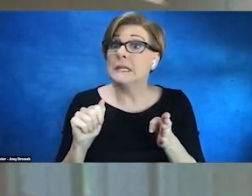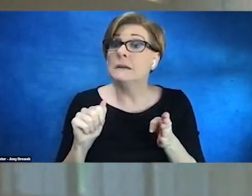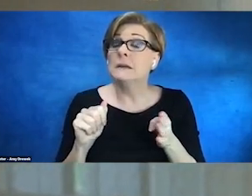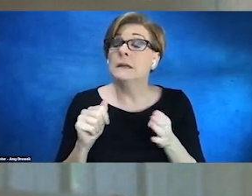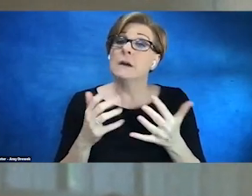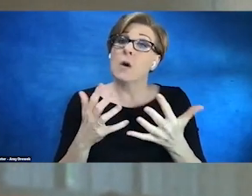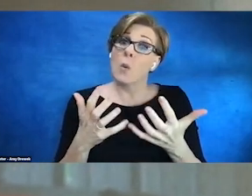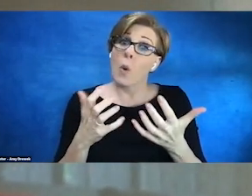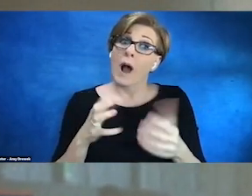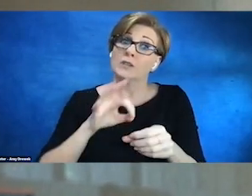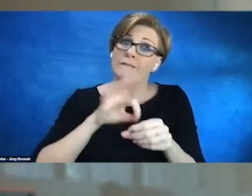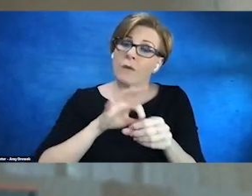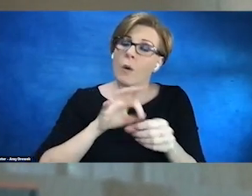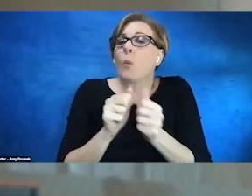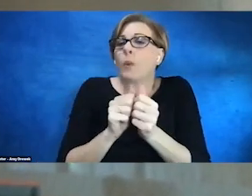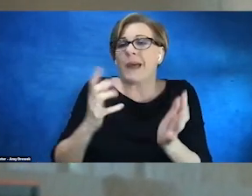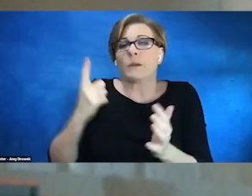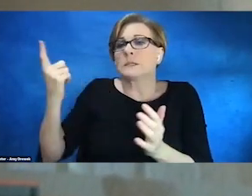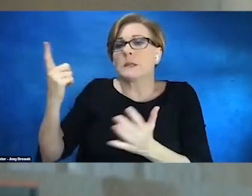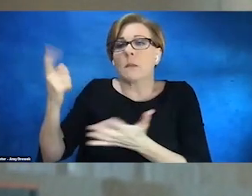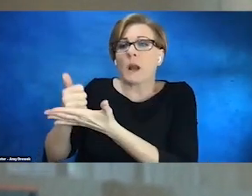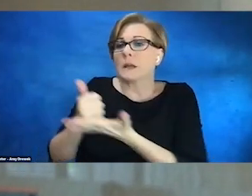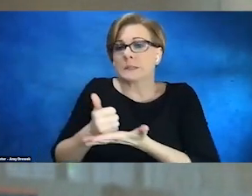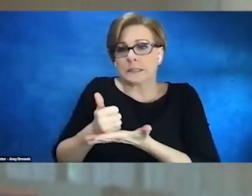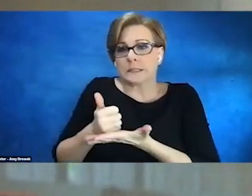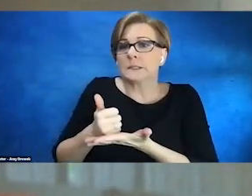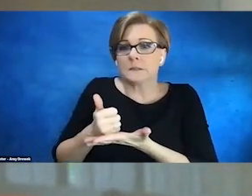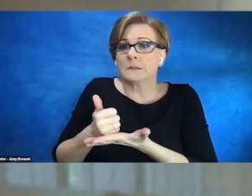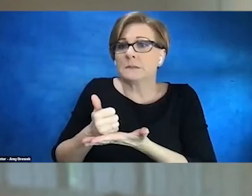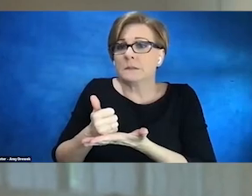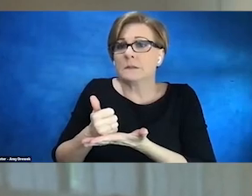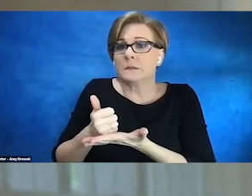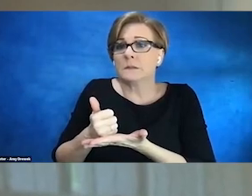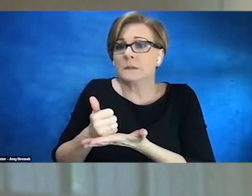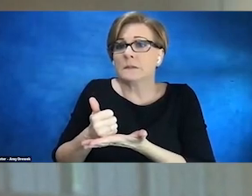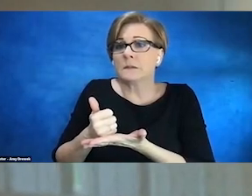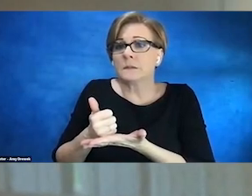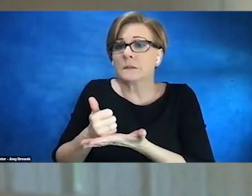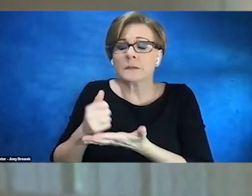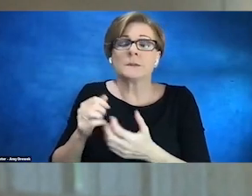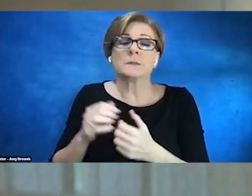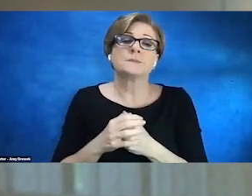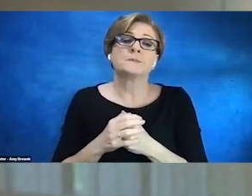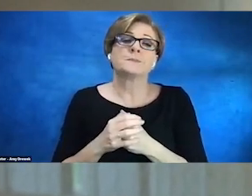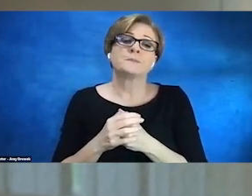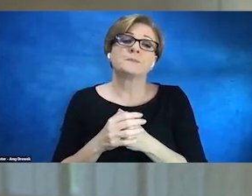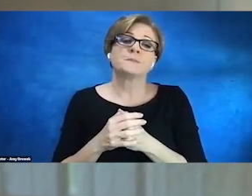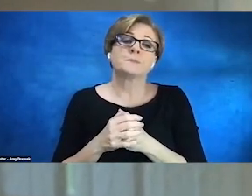wanted to participate without the assistance of another voter or on someone they brought into